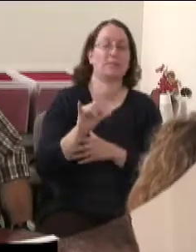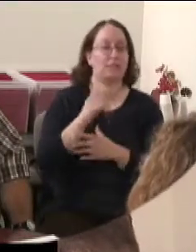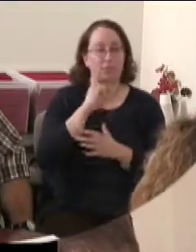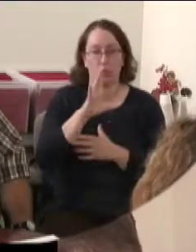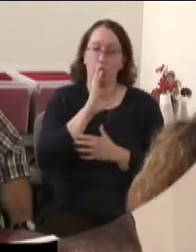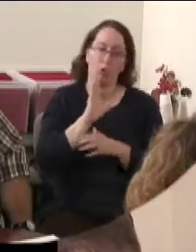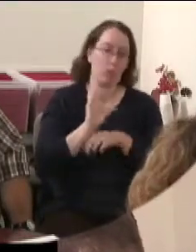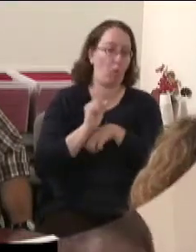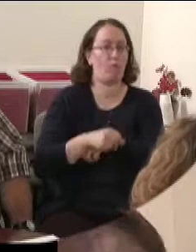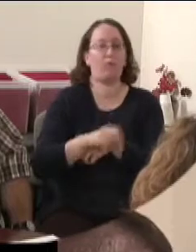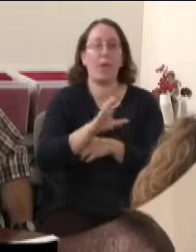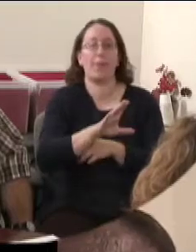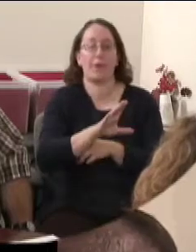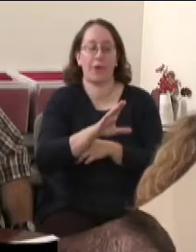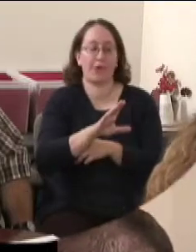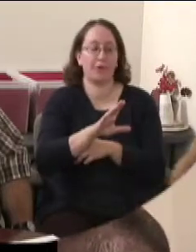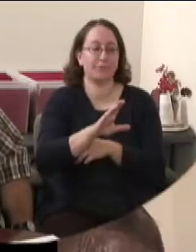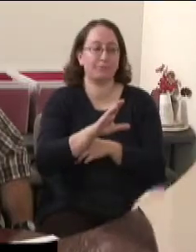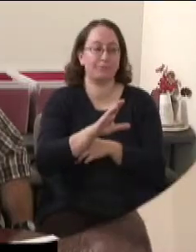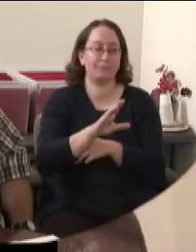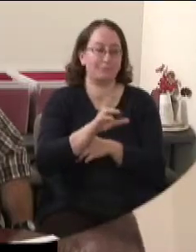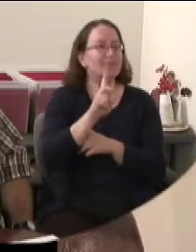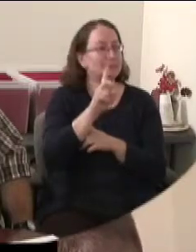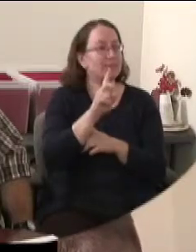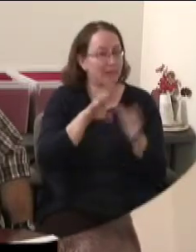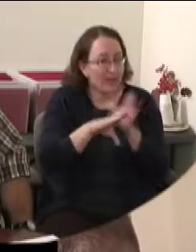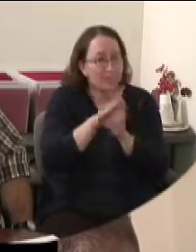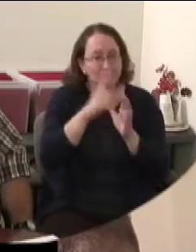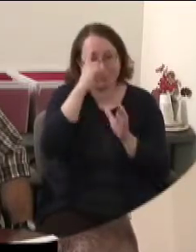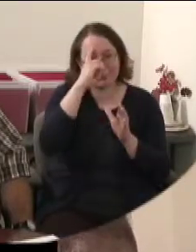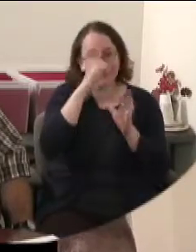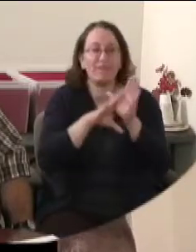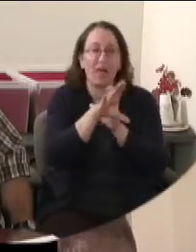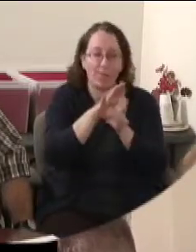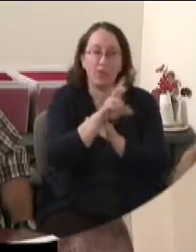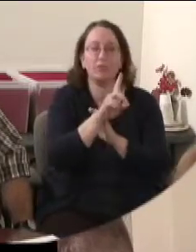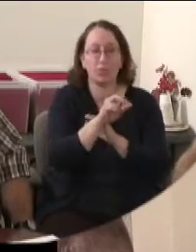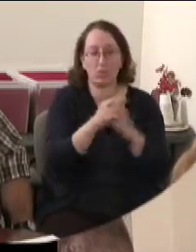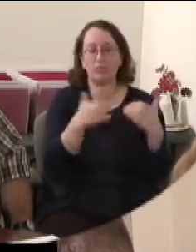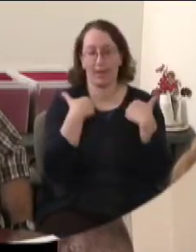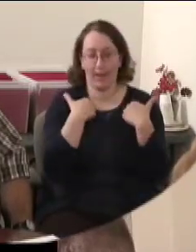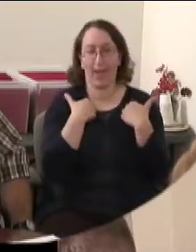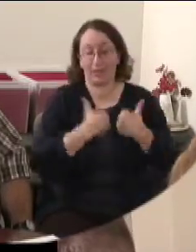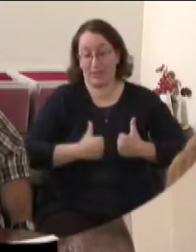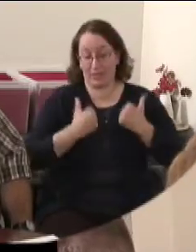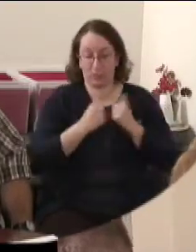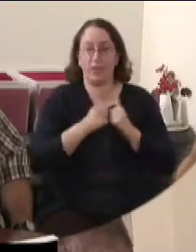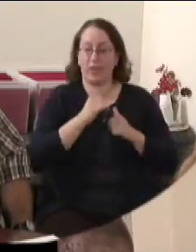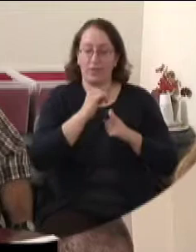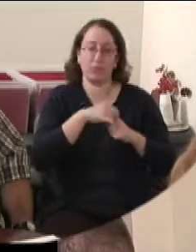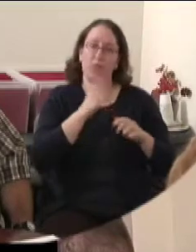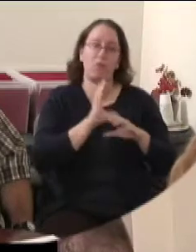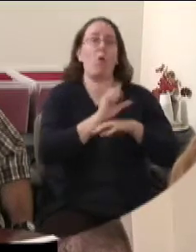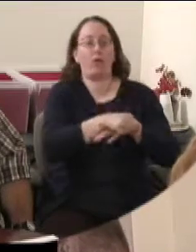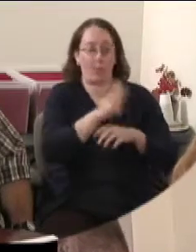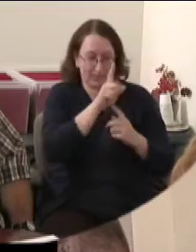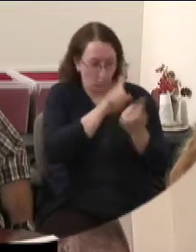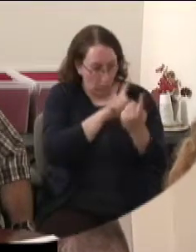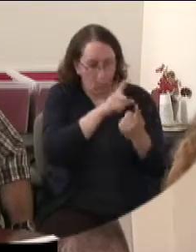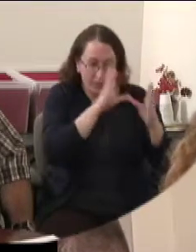to overcome the developmental disorder that she is living with. Kelly: Okay, okay.